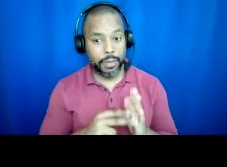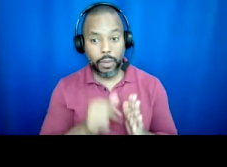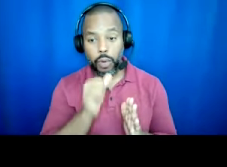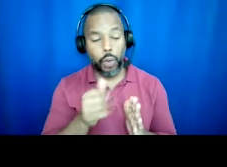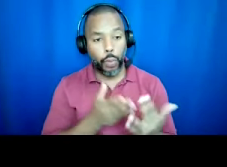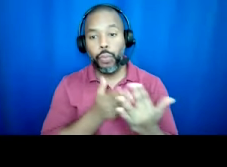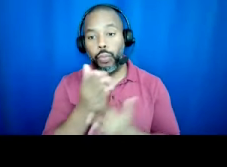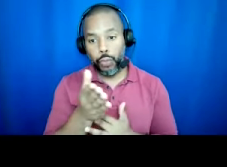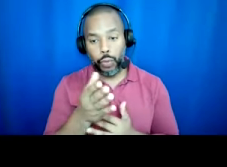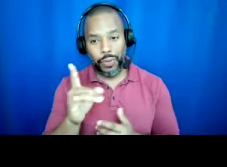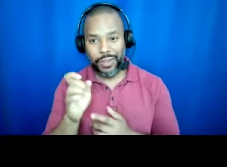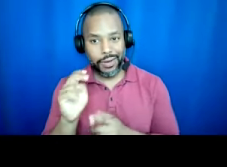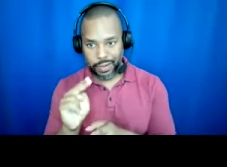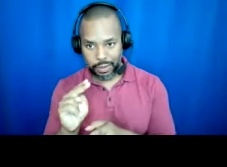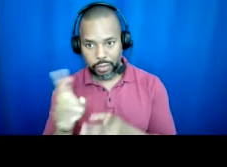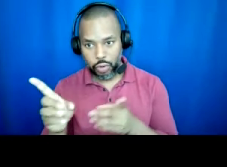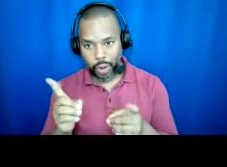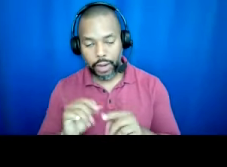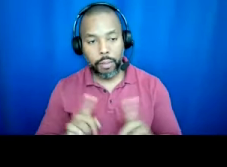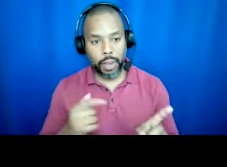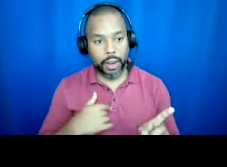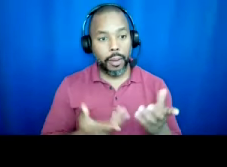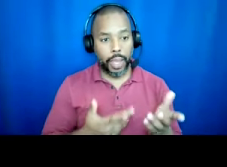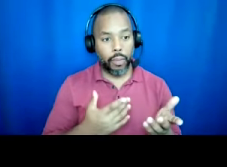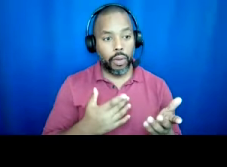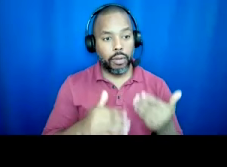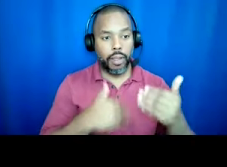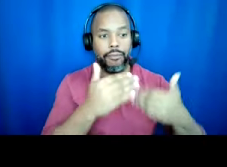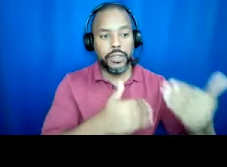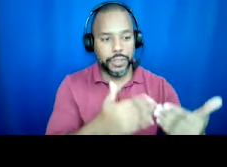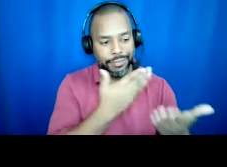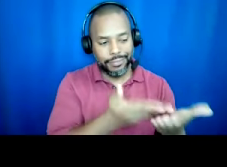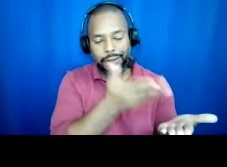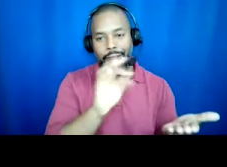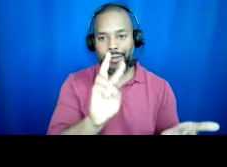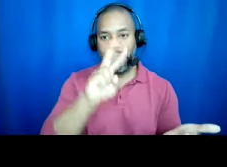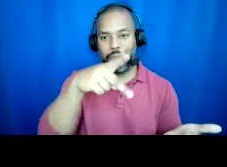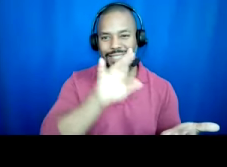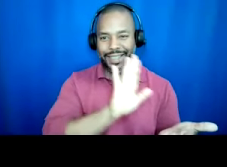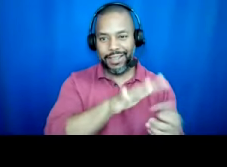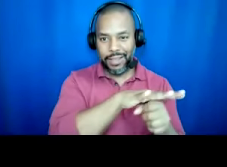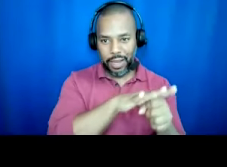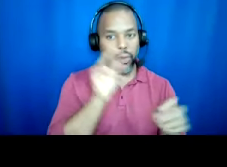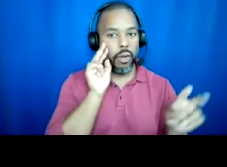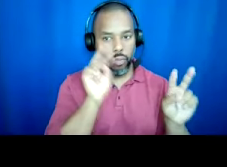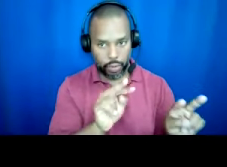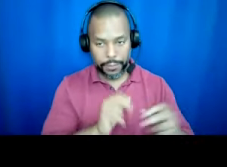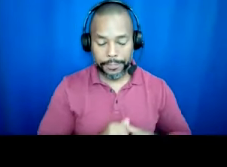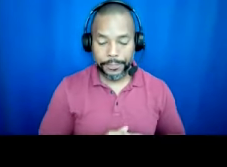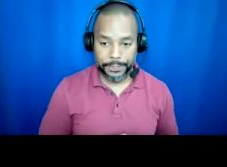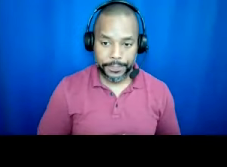but it's going to kind of filter up through that vice president's area. And then, we're looking at once they're all sitting together